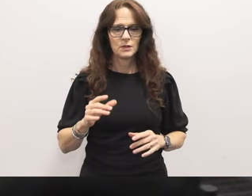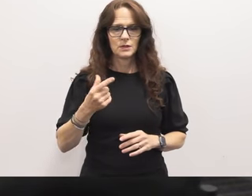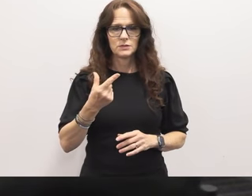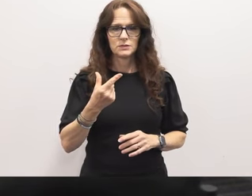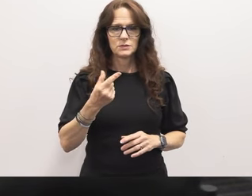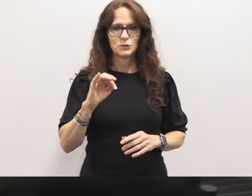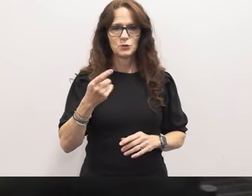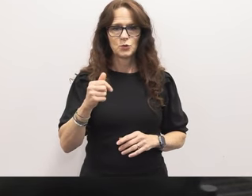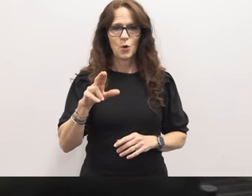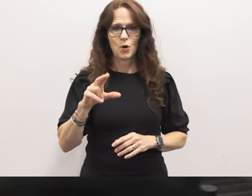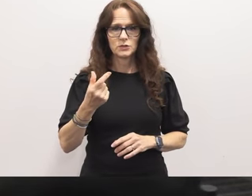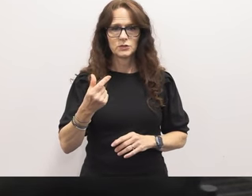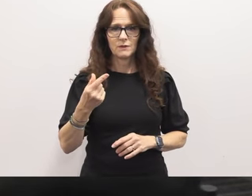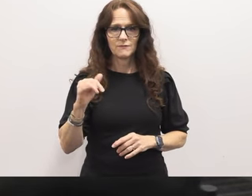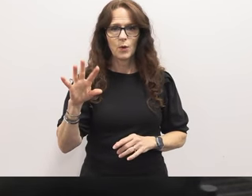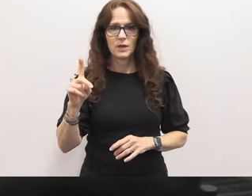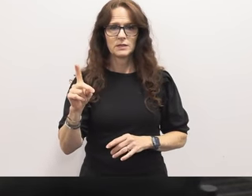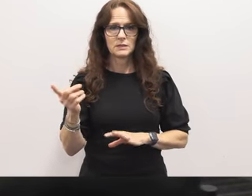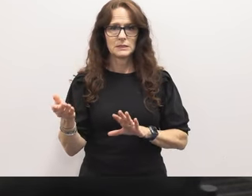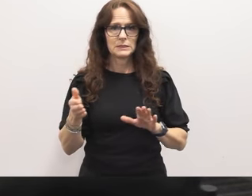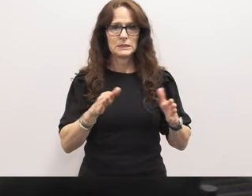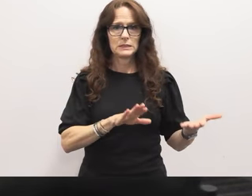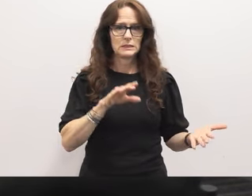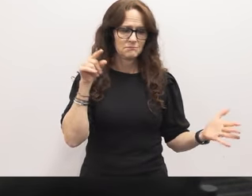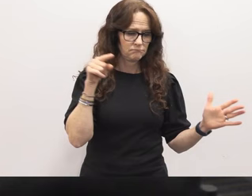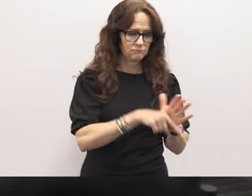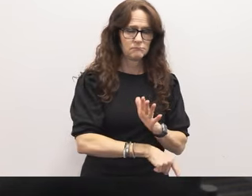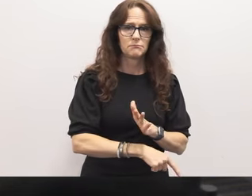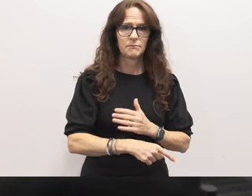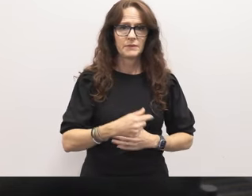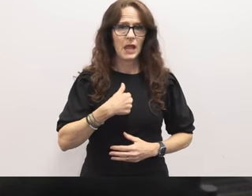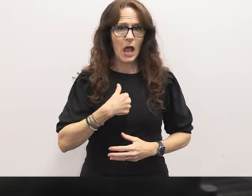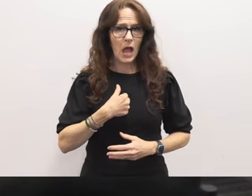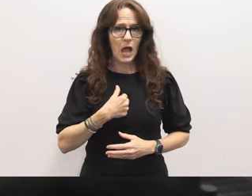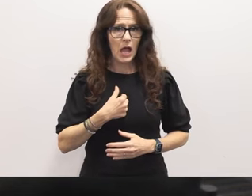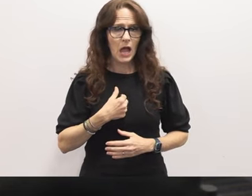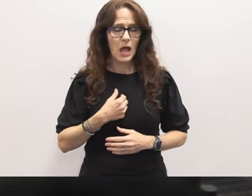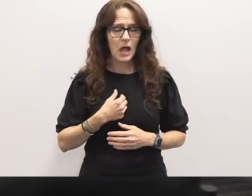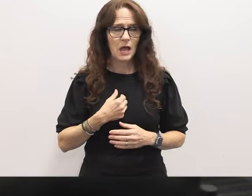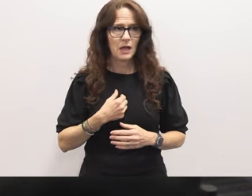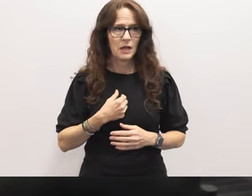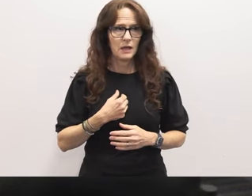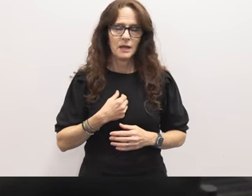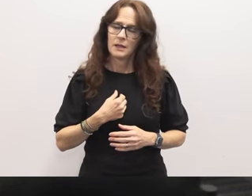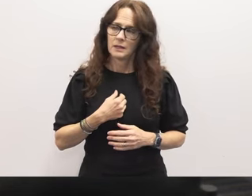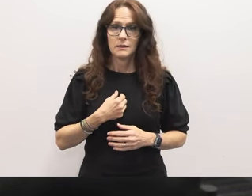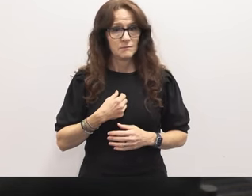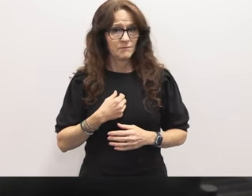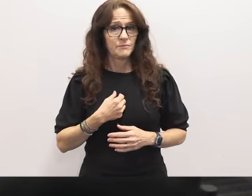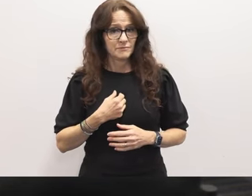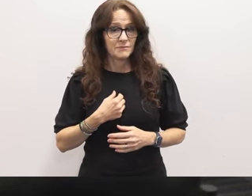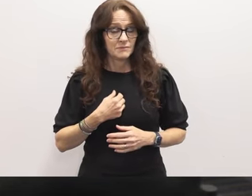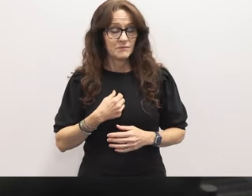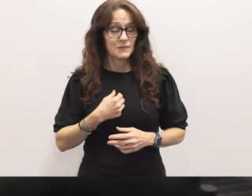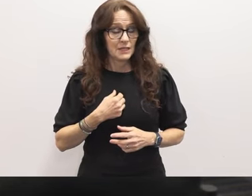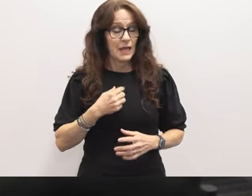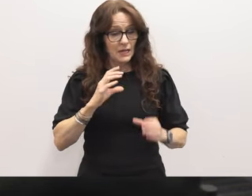I was able to, it's hard to have that conversation with a 12 year old.